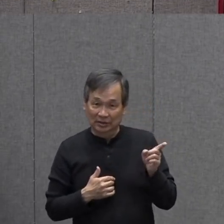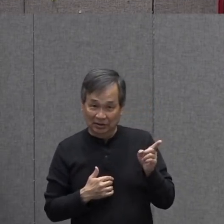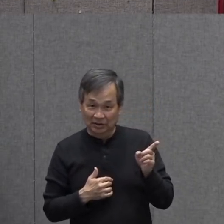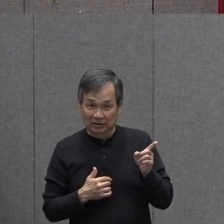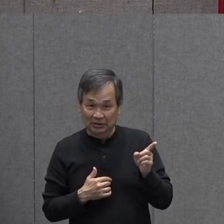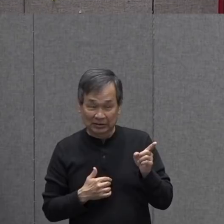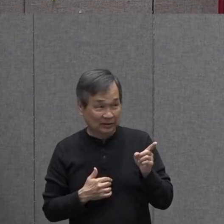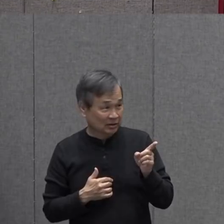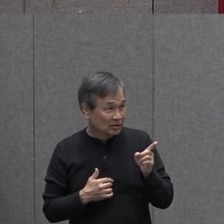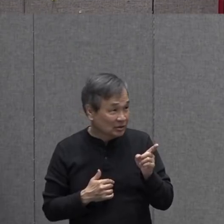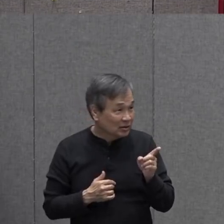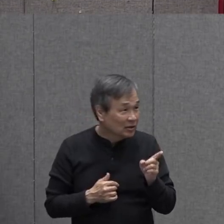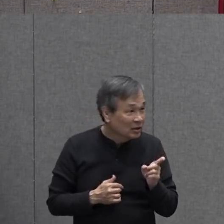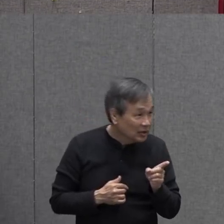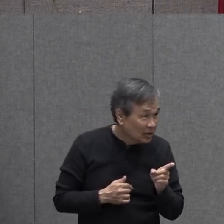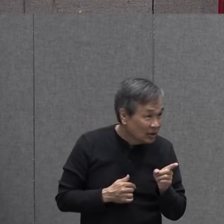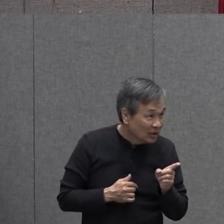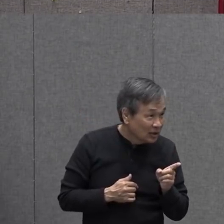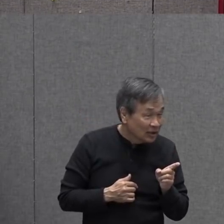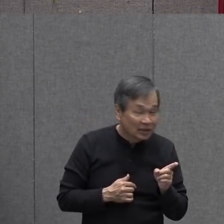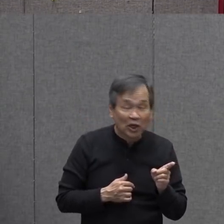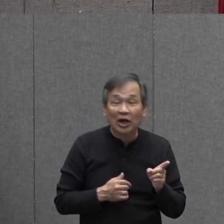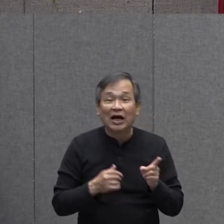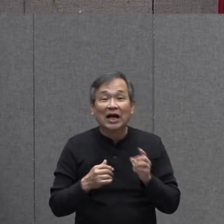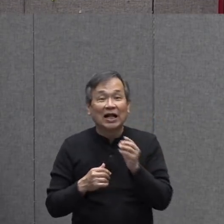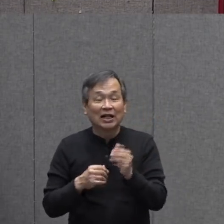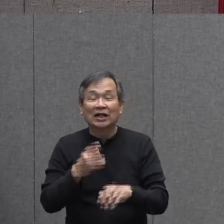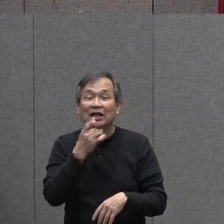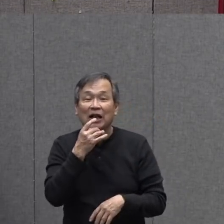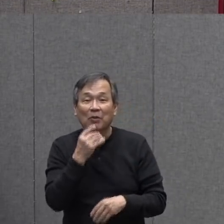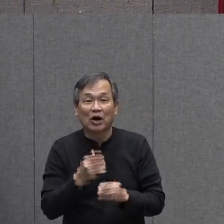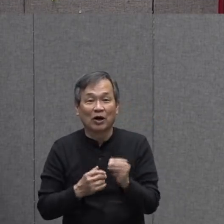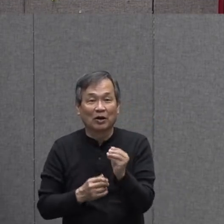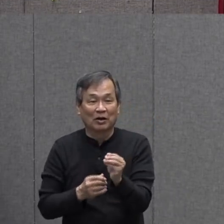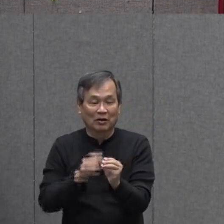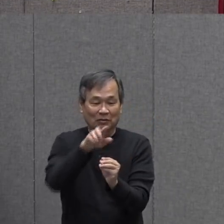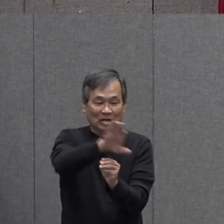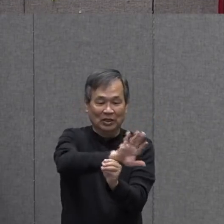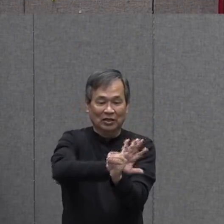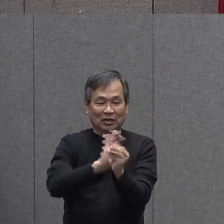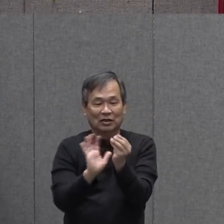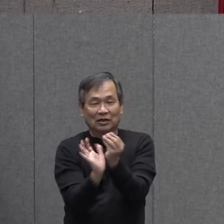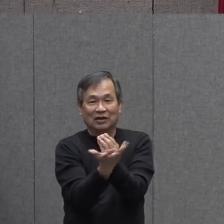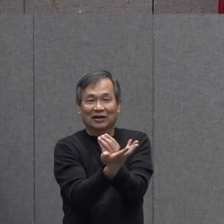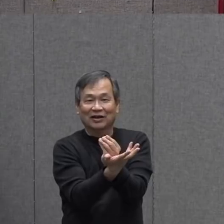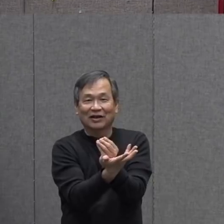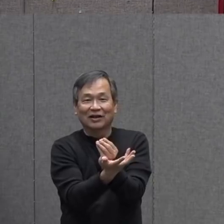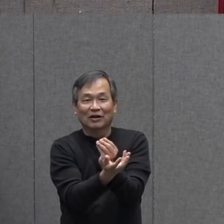which helps with reflecting the light, shiny piece there, let me put it back together.